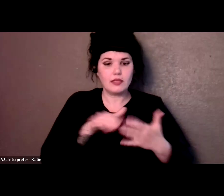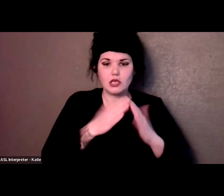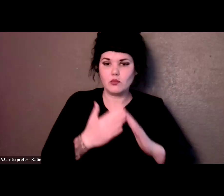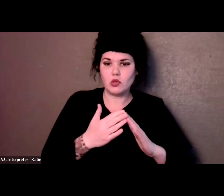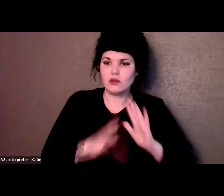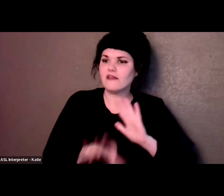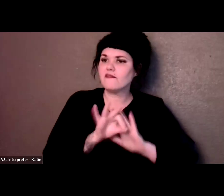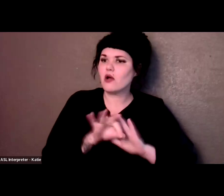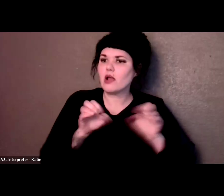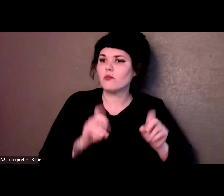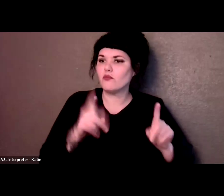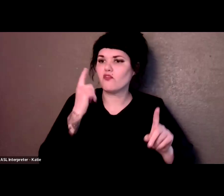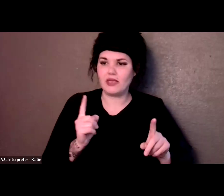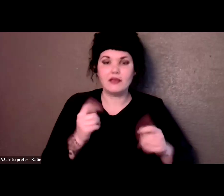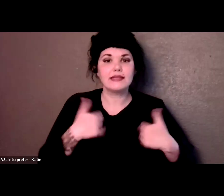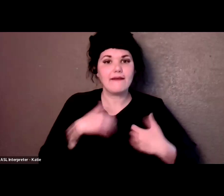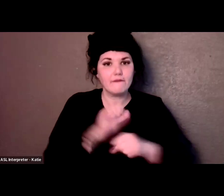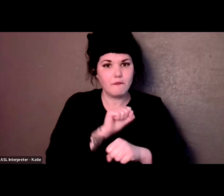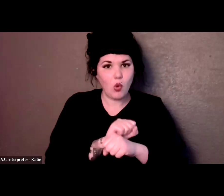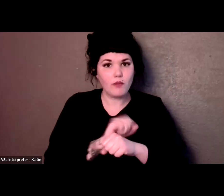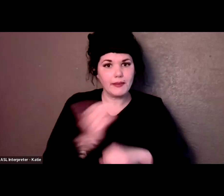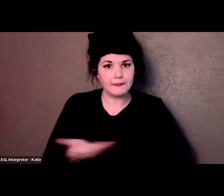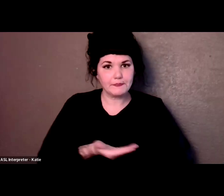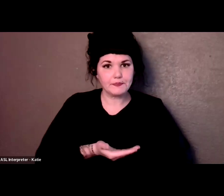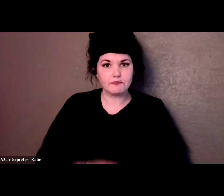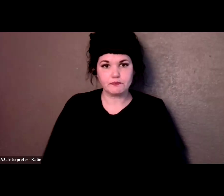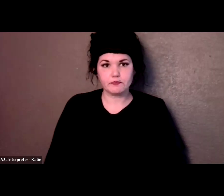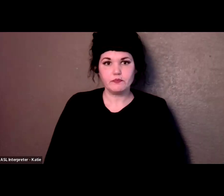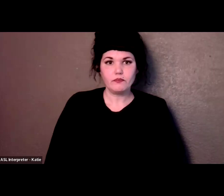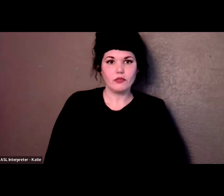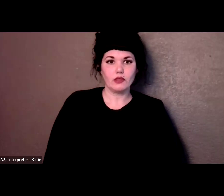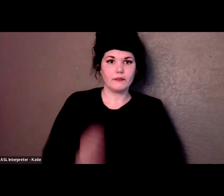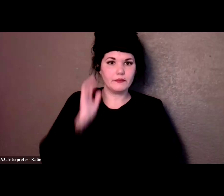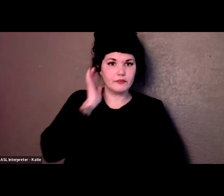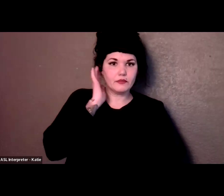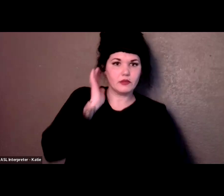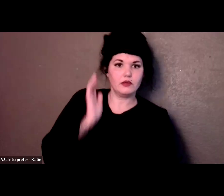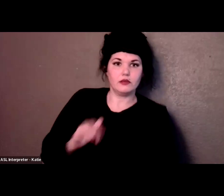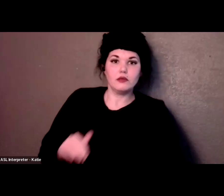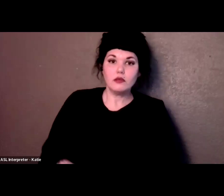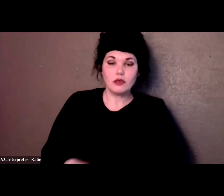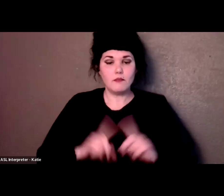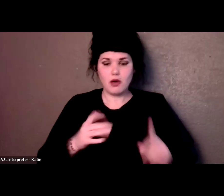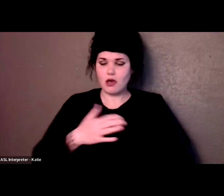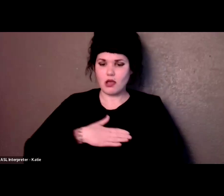my responsibility and my responsibility to our values never changed; it was the same the